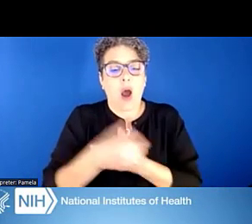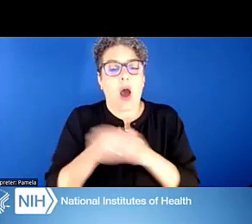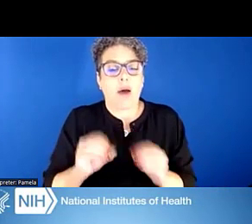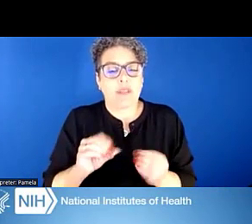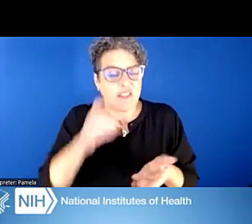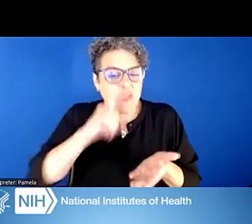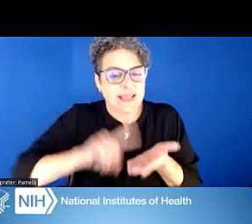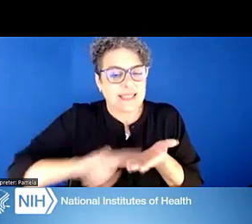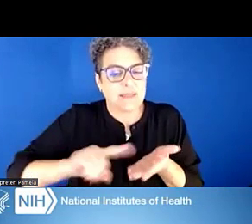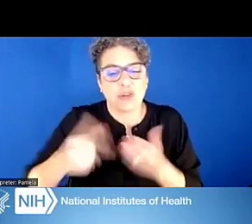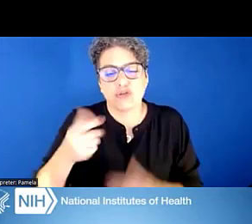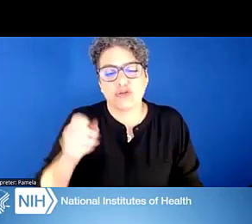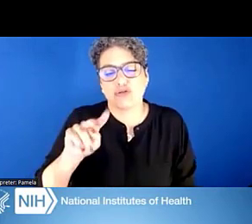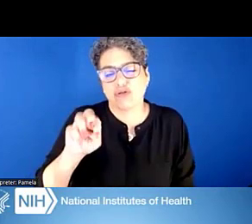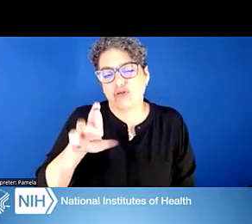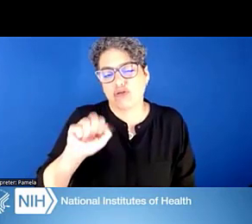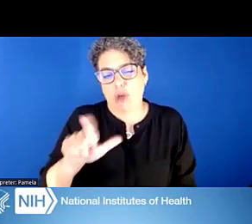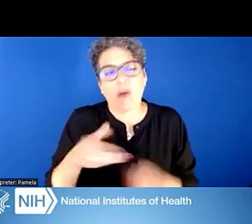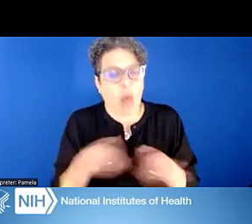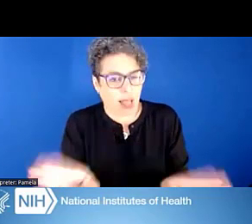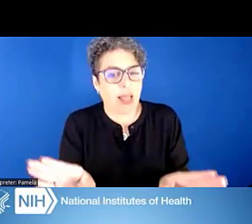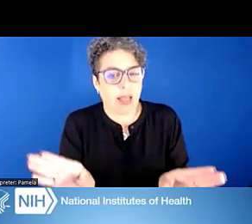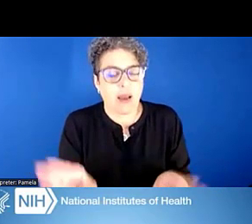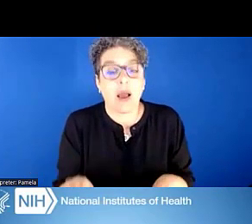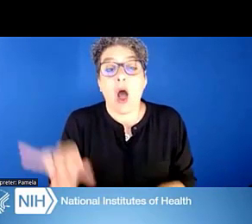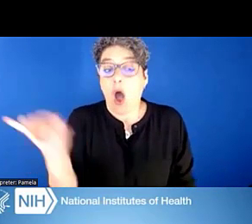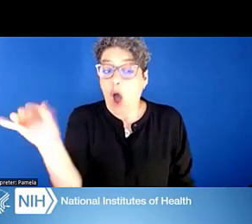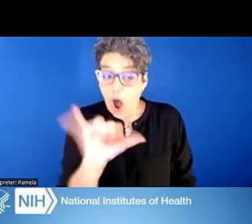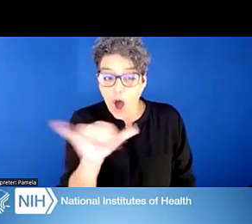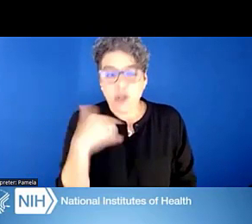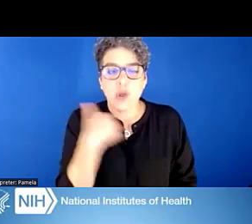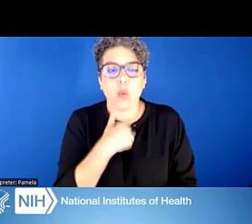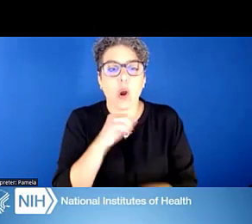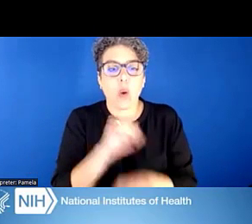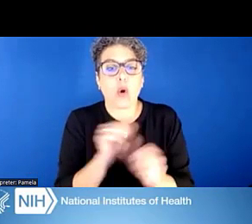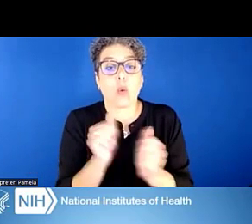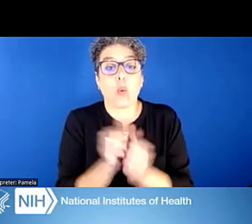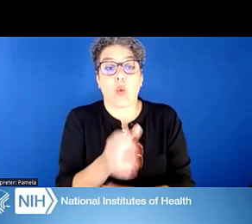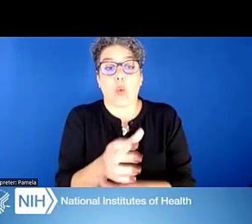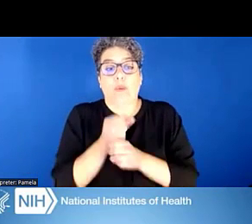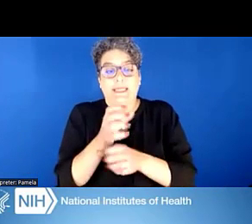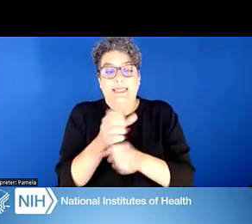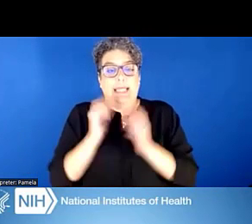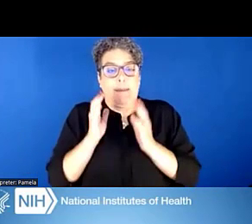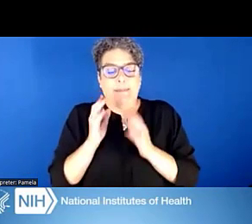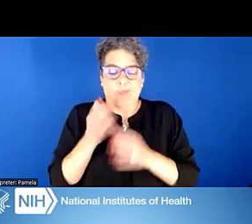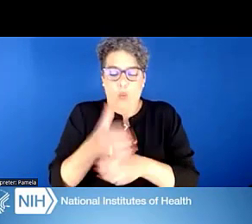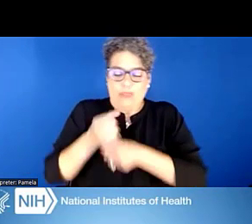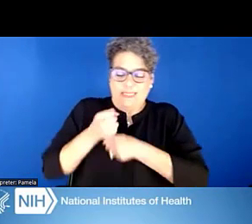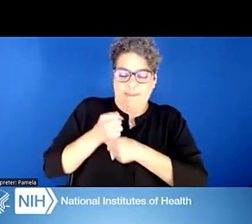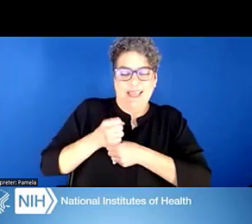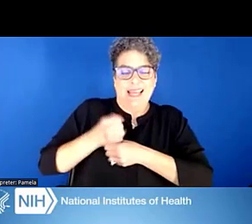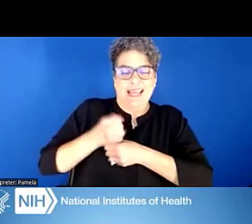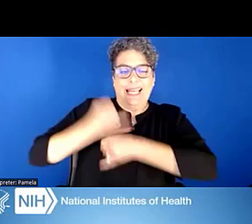And in addition, we also, of course, work with recipient institutions, and again, we consider this a partnership,